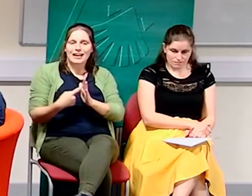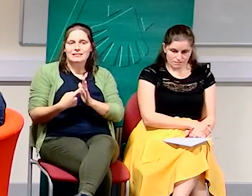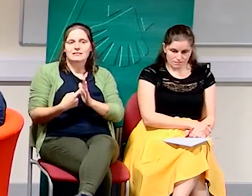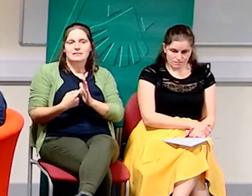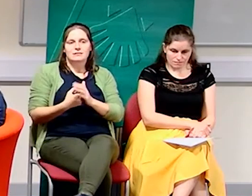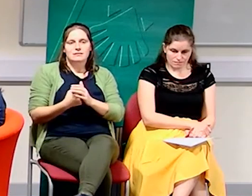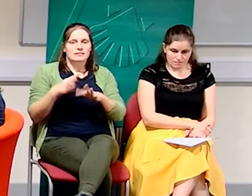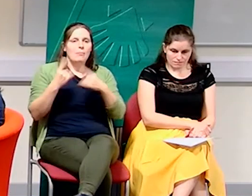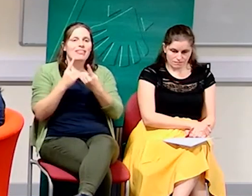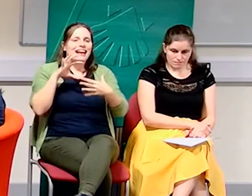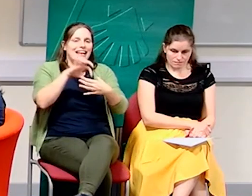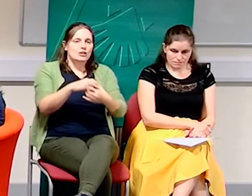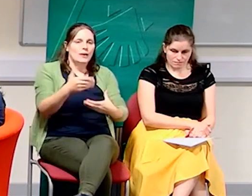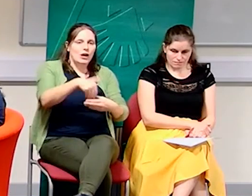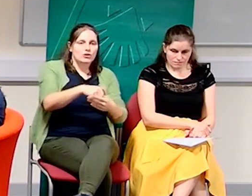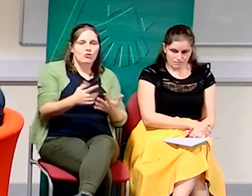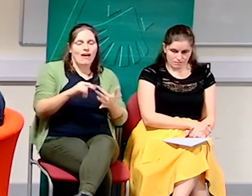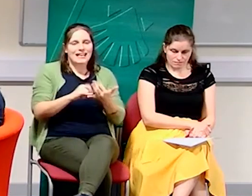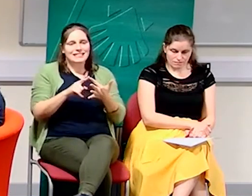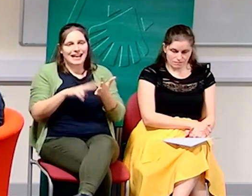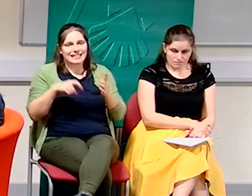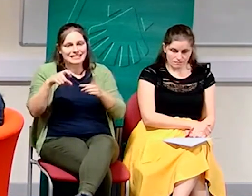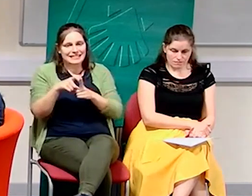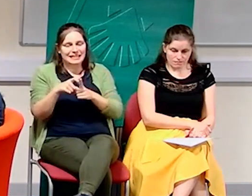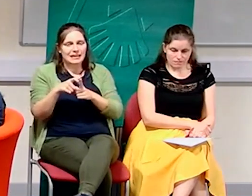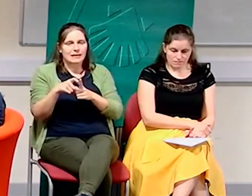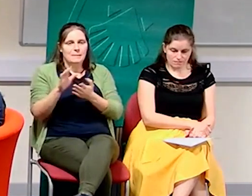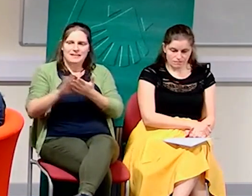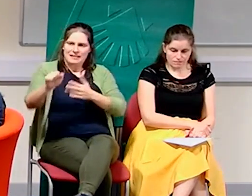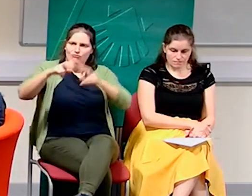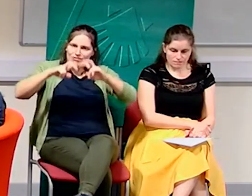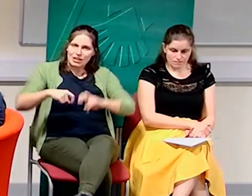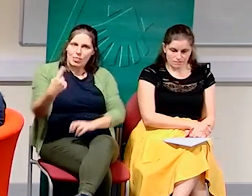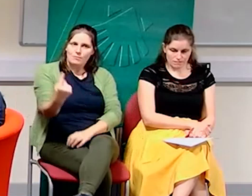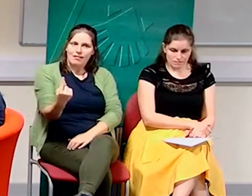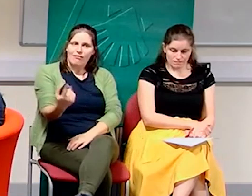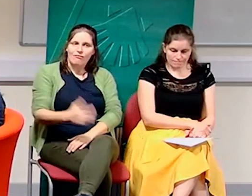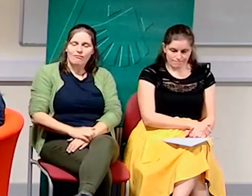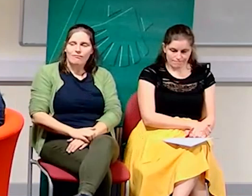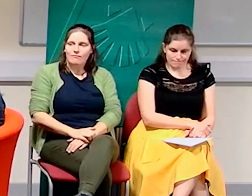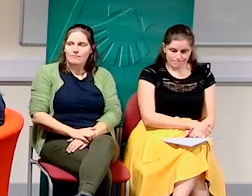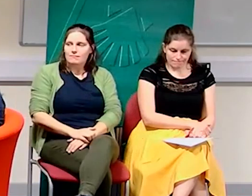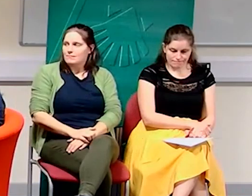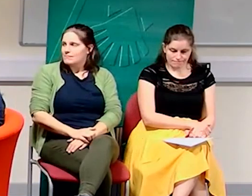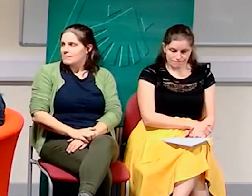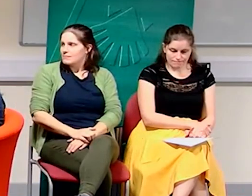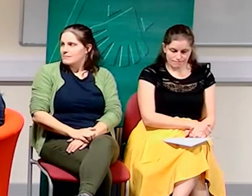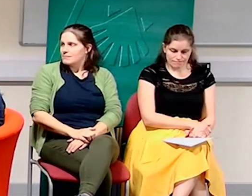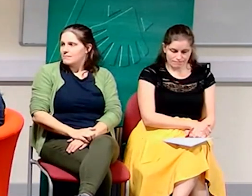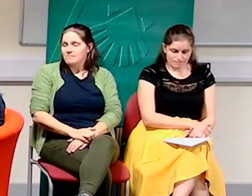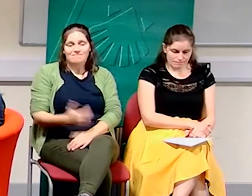SEND and inclusion so that they can apply this um later so I think in all those ways I do my